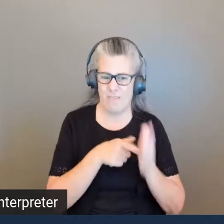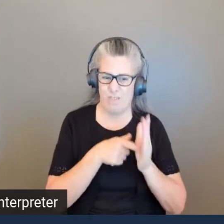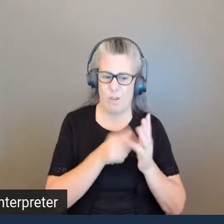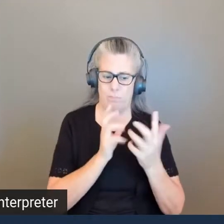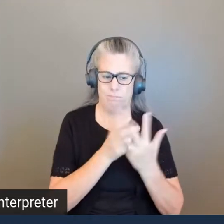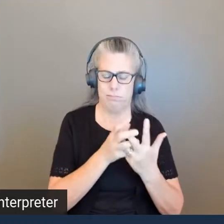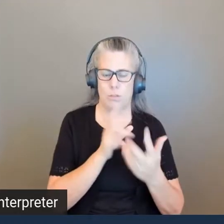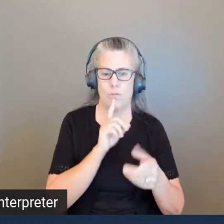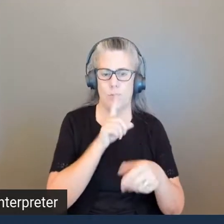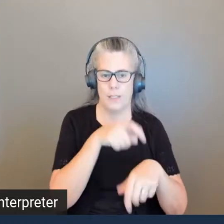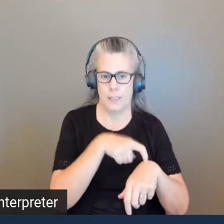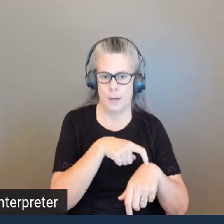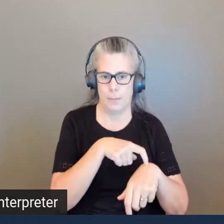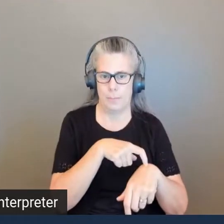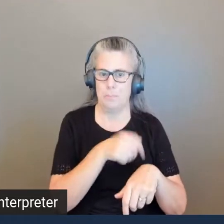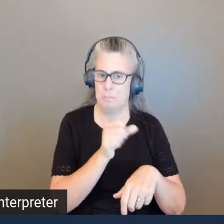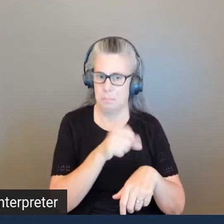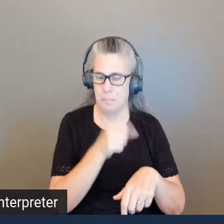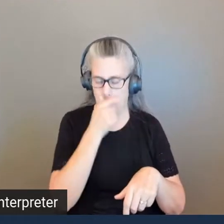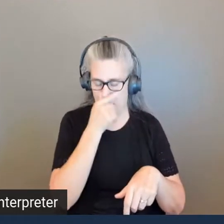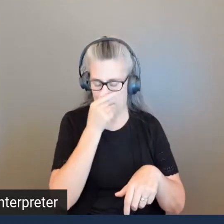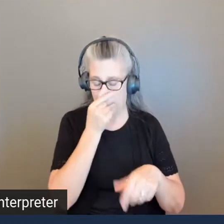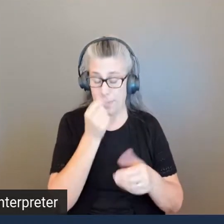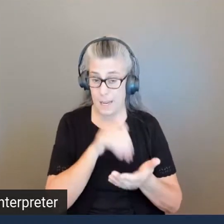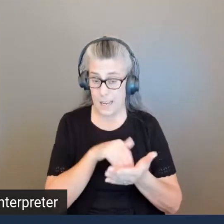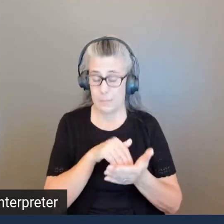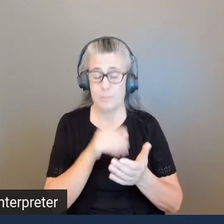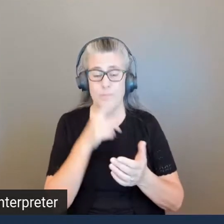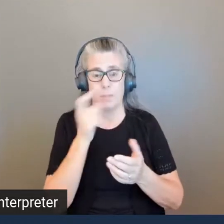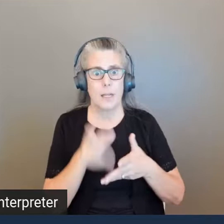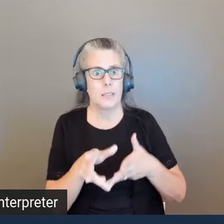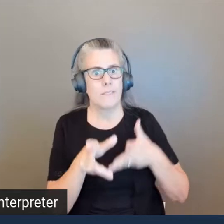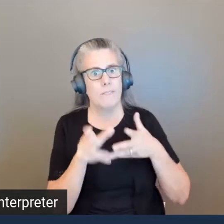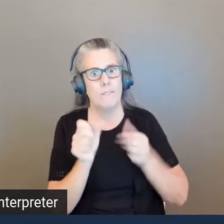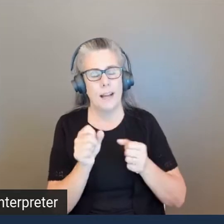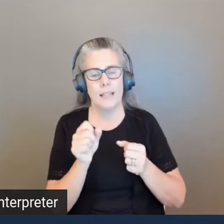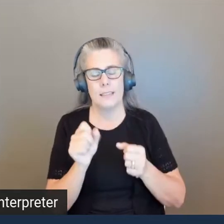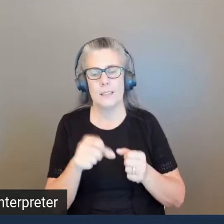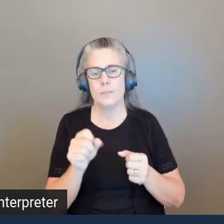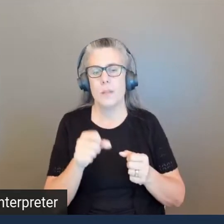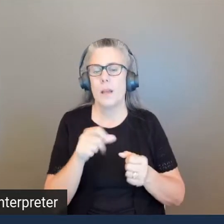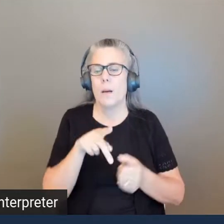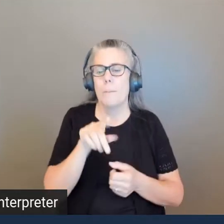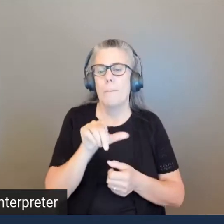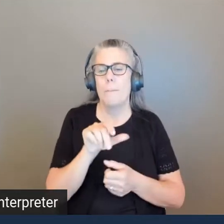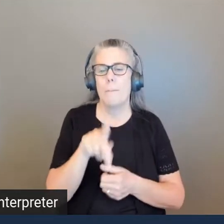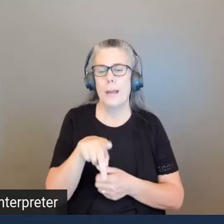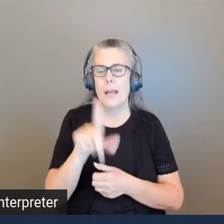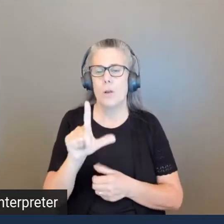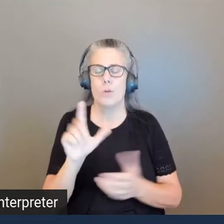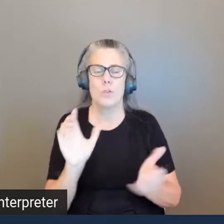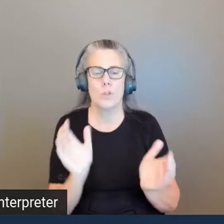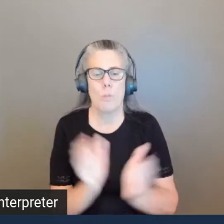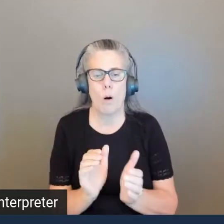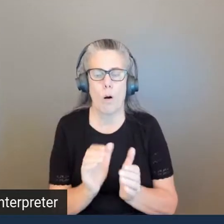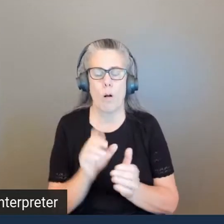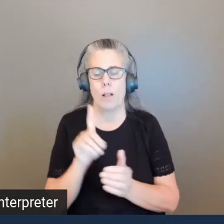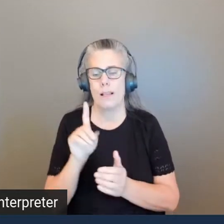Okay. - And typically since it's so fast the modern spaces are pretty slow, small. The payloads are small and usually the processing times